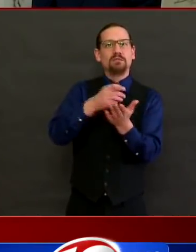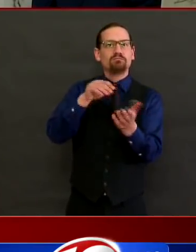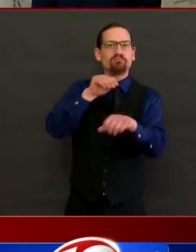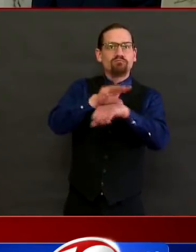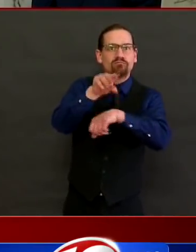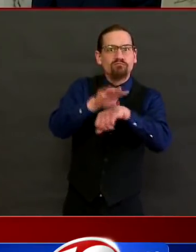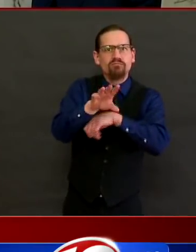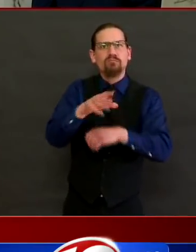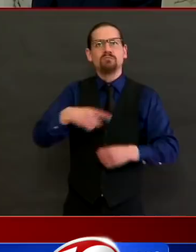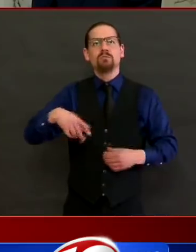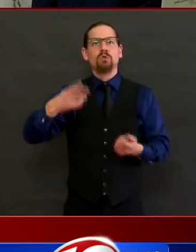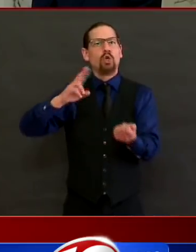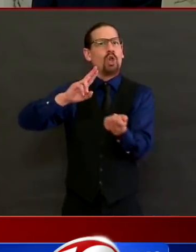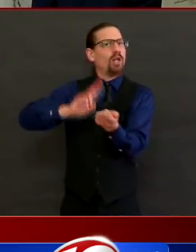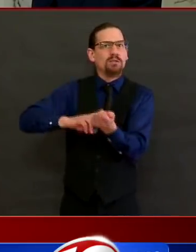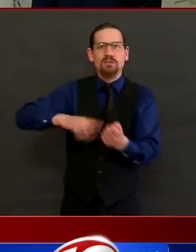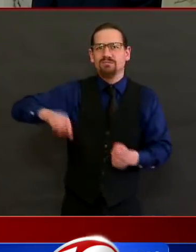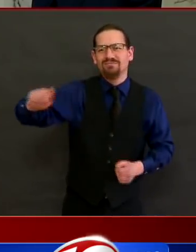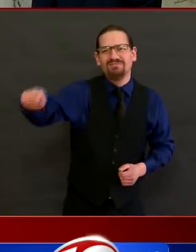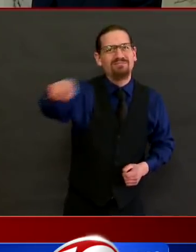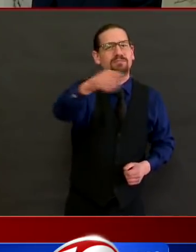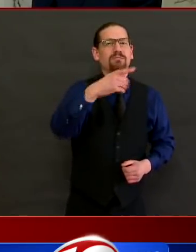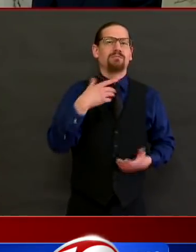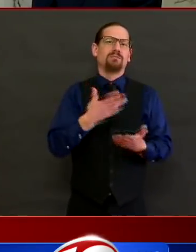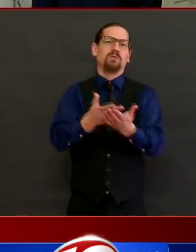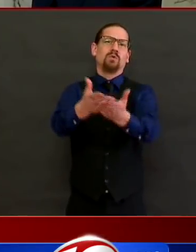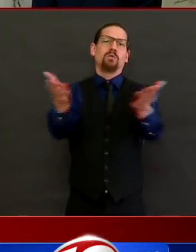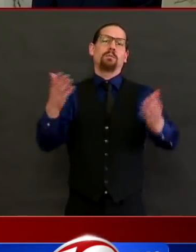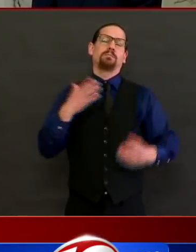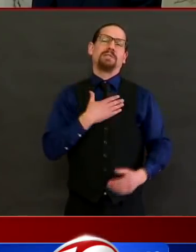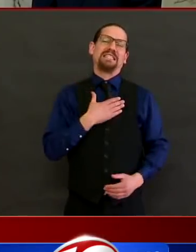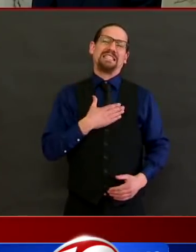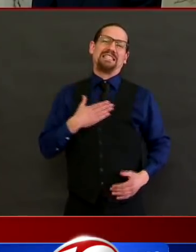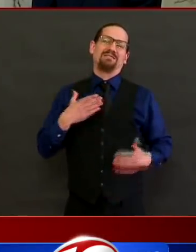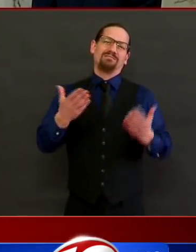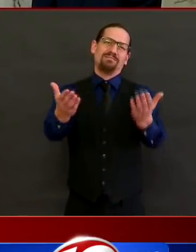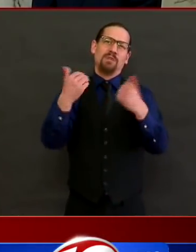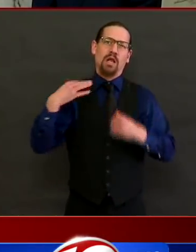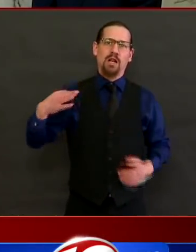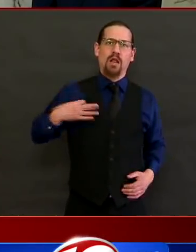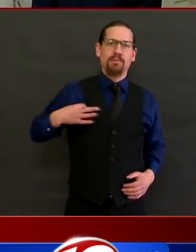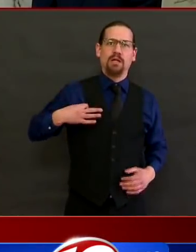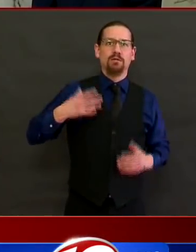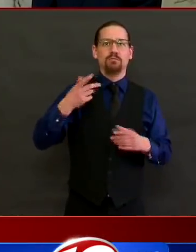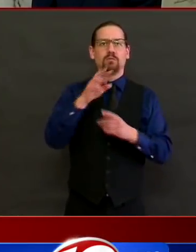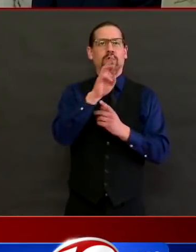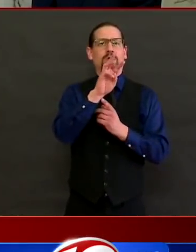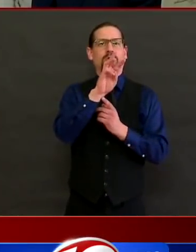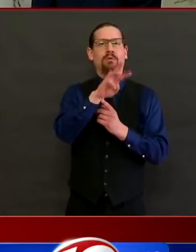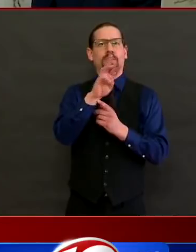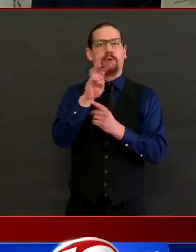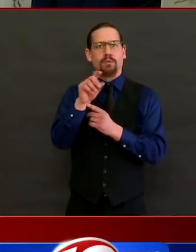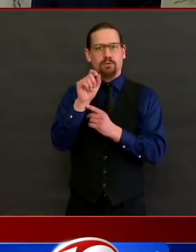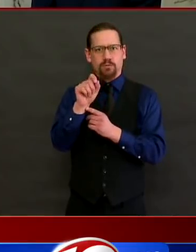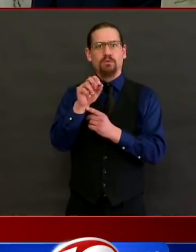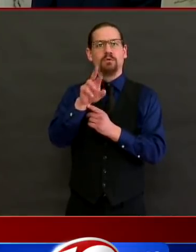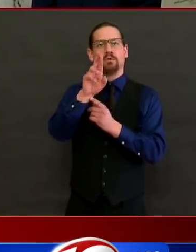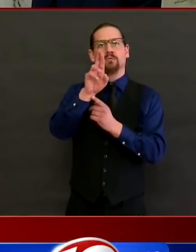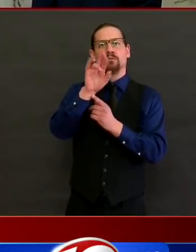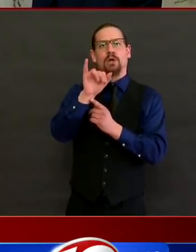MEDICAL STUDENT, A RETIRED PHYSICIAN, A RETIRED THERAPIST, A RETIRED NURSE, PLEASE GO TO RI